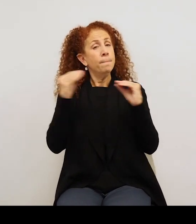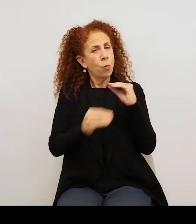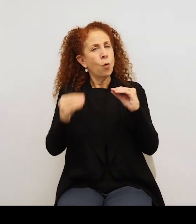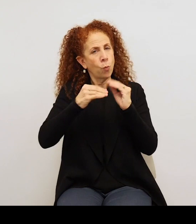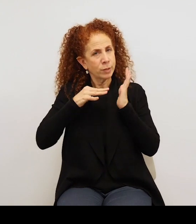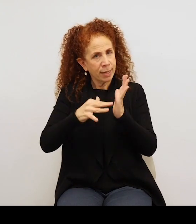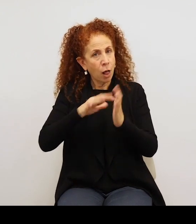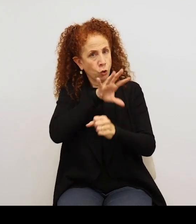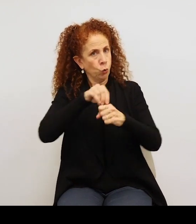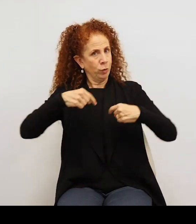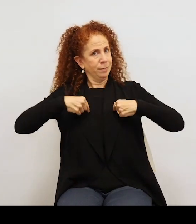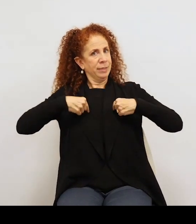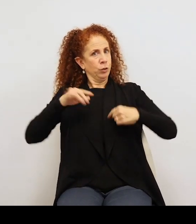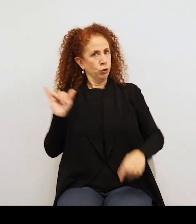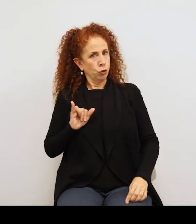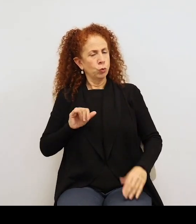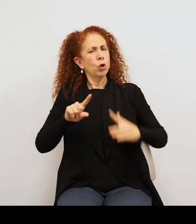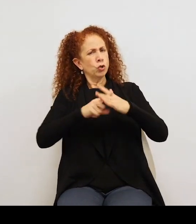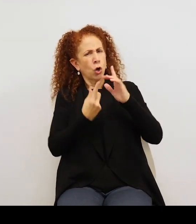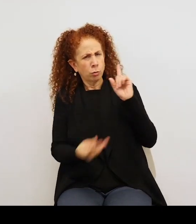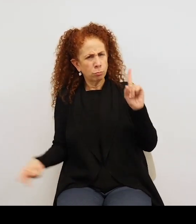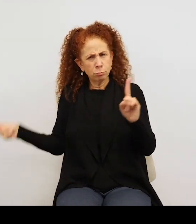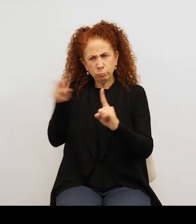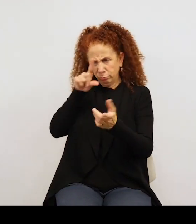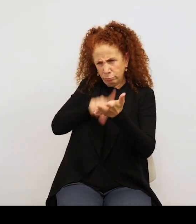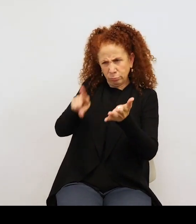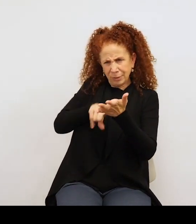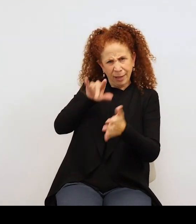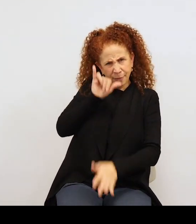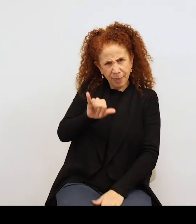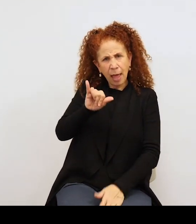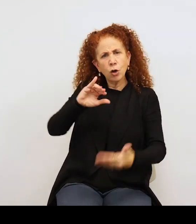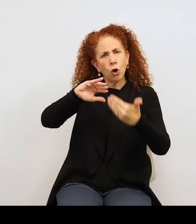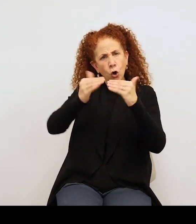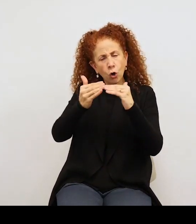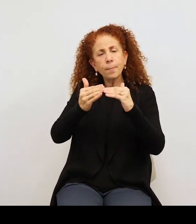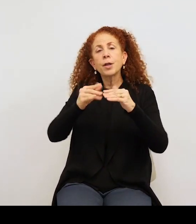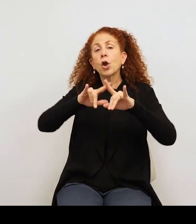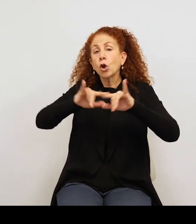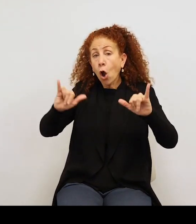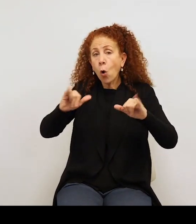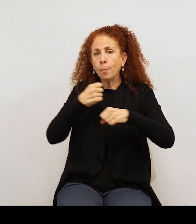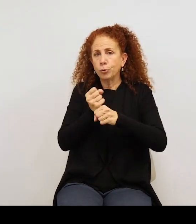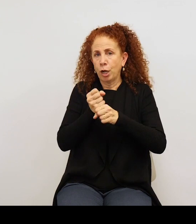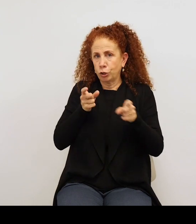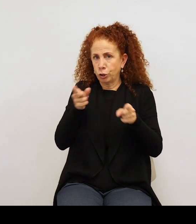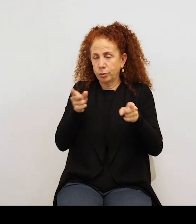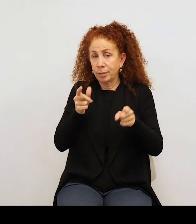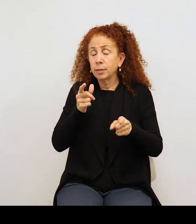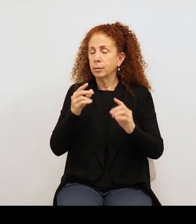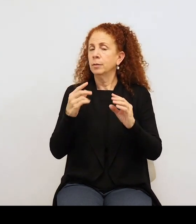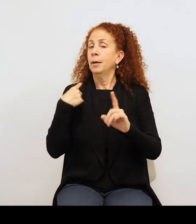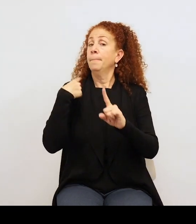myself included, are turning their attention to this urban co-production, and not just that.